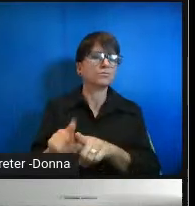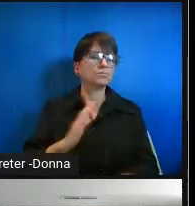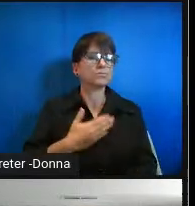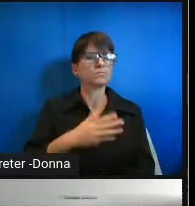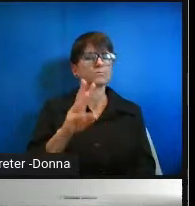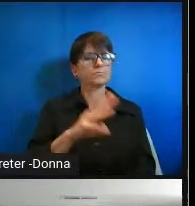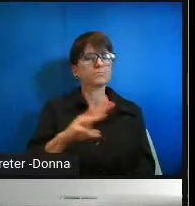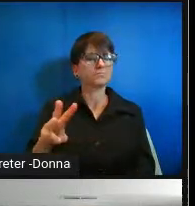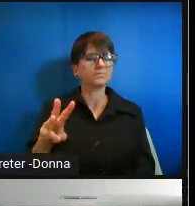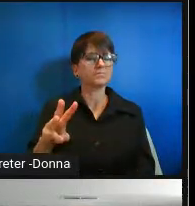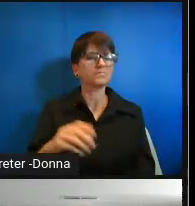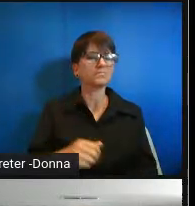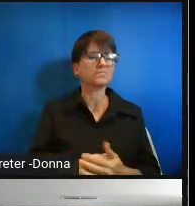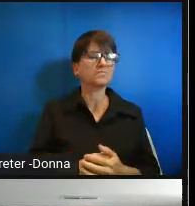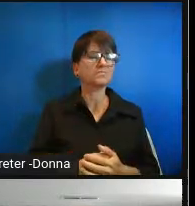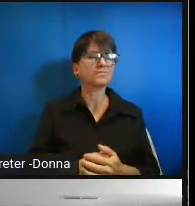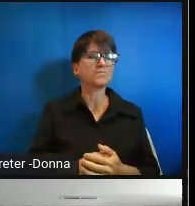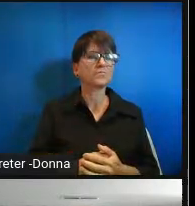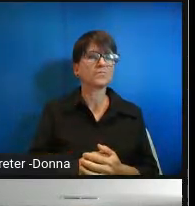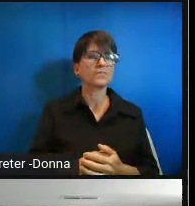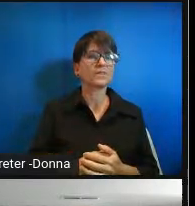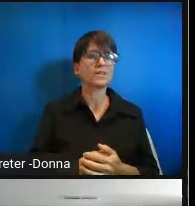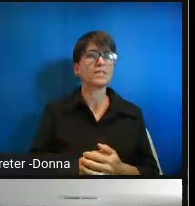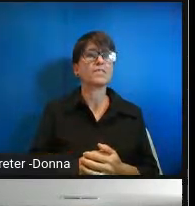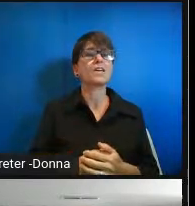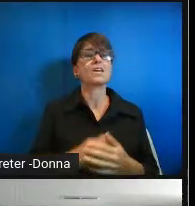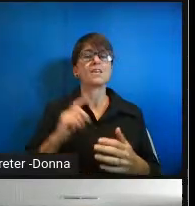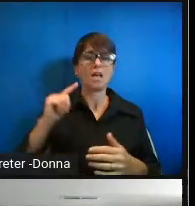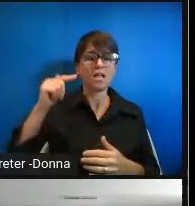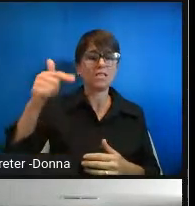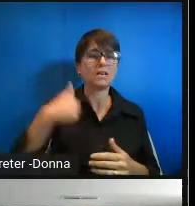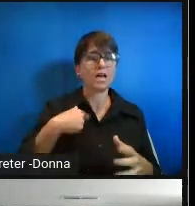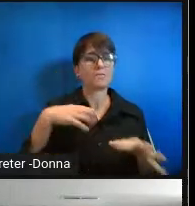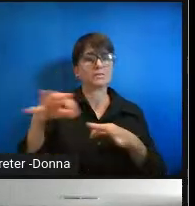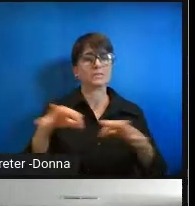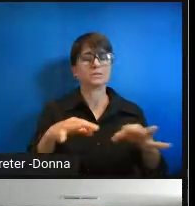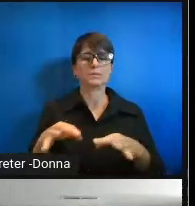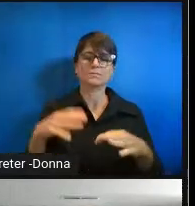create a clear pathway for users to access our site and content